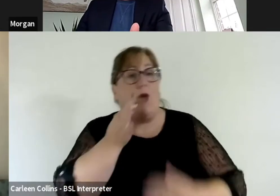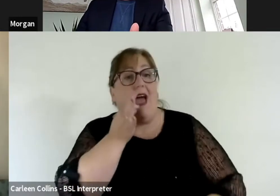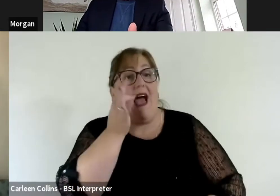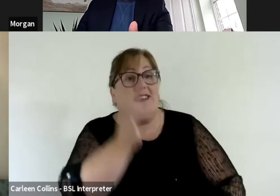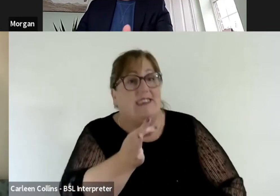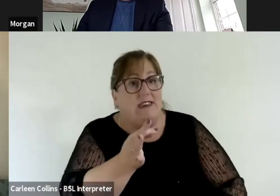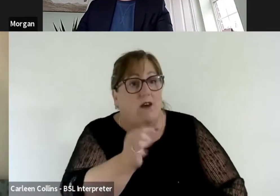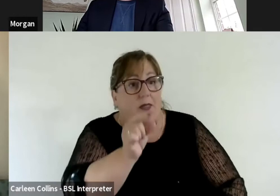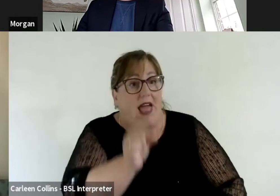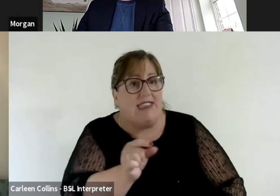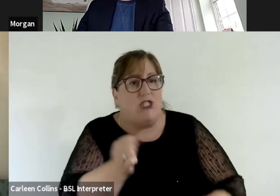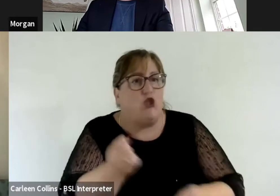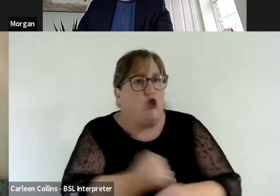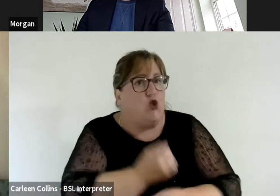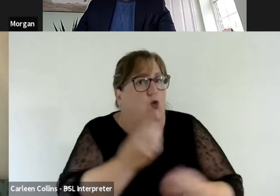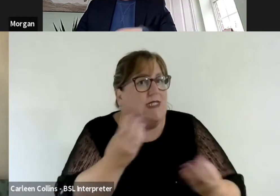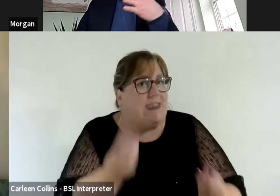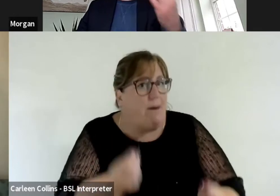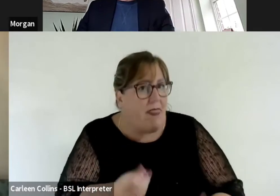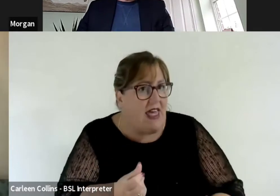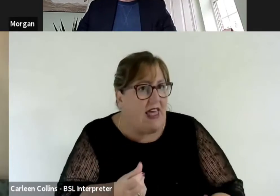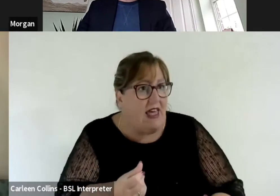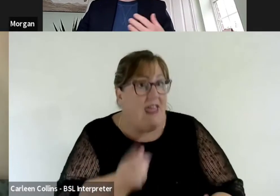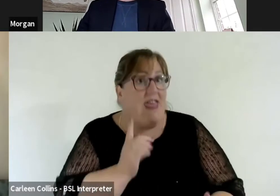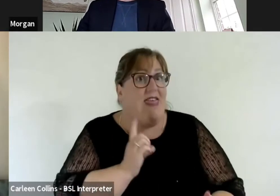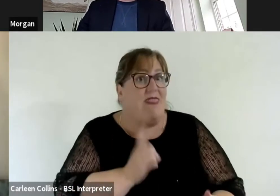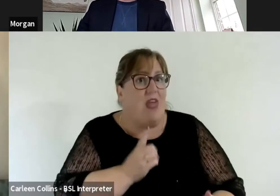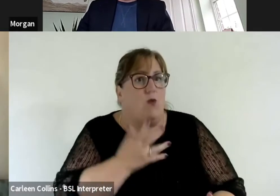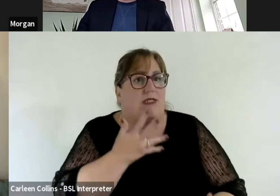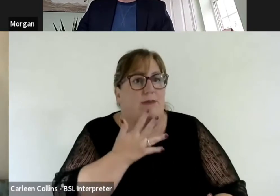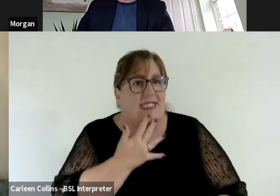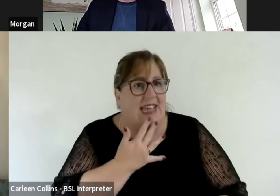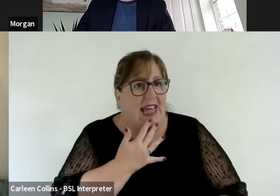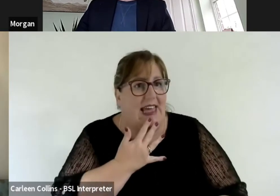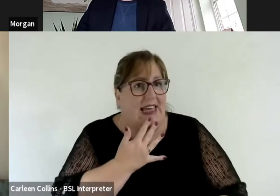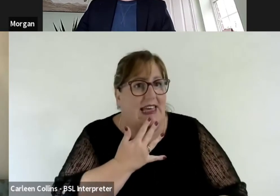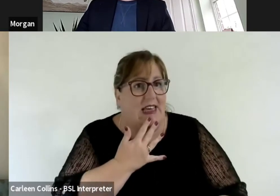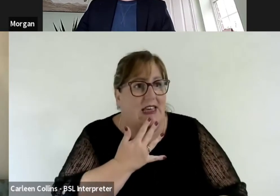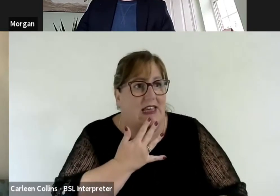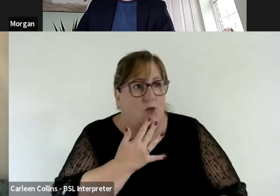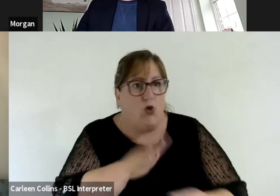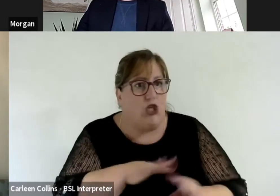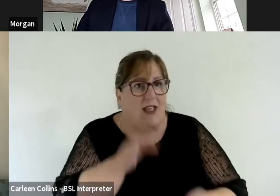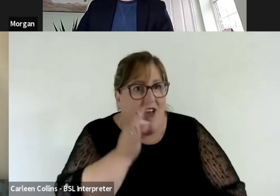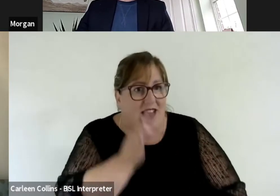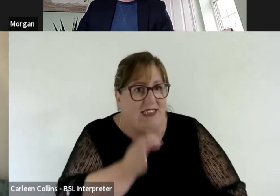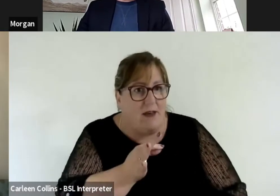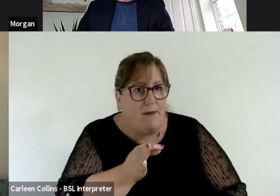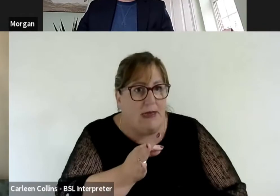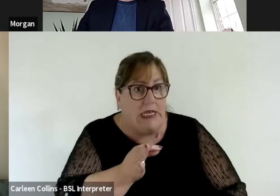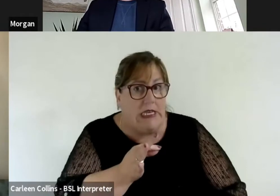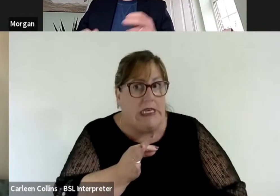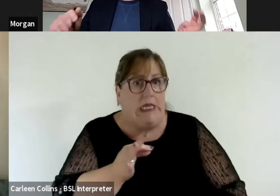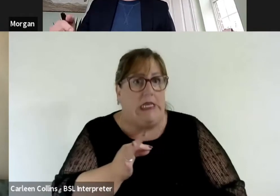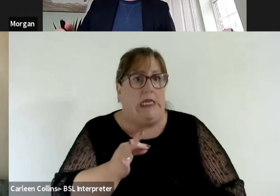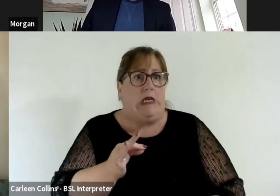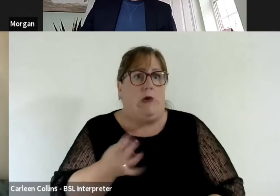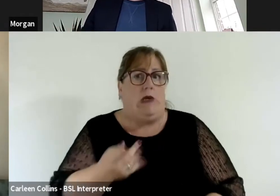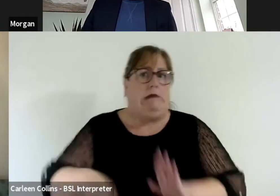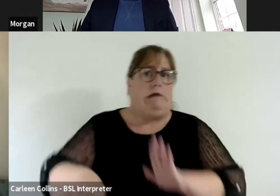And they do take this seriously. If, for example we were to asked a candidate to do something and that was a mistake and we didn't need it, we